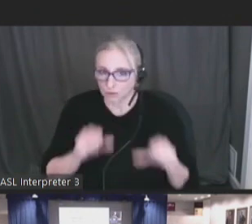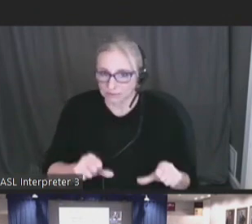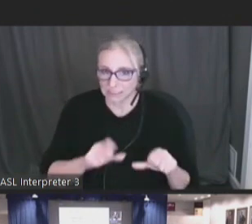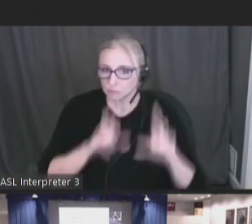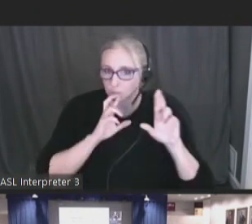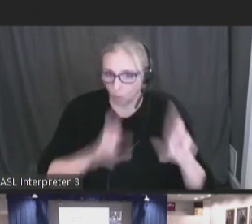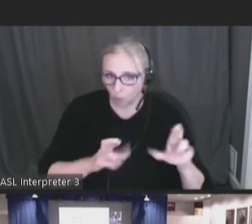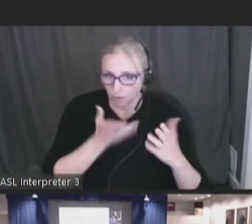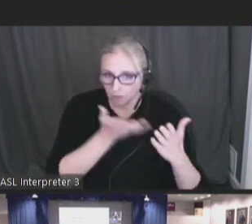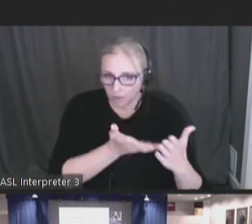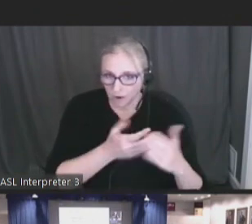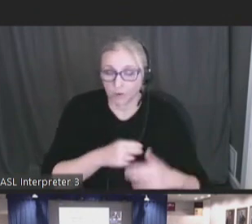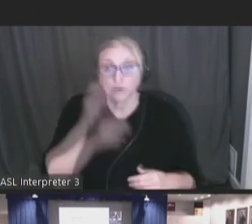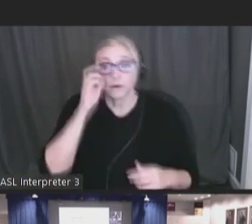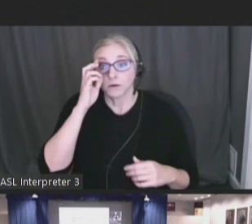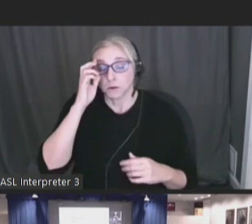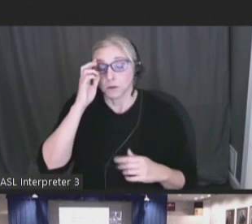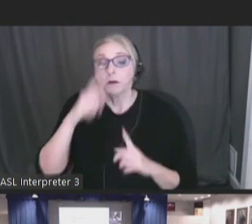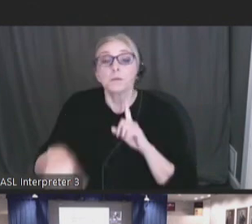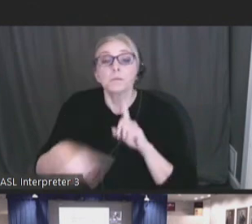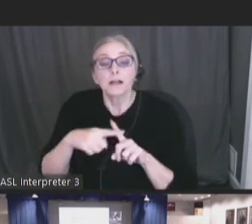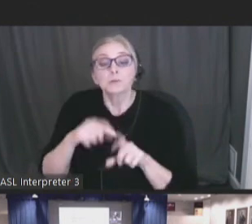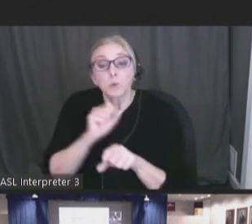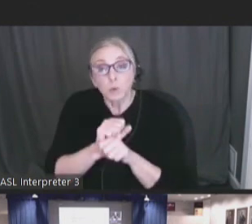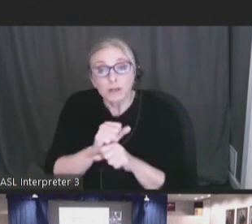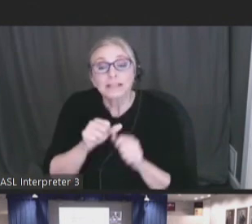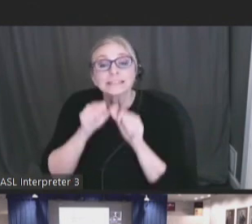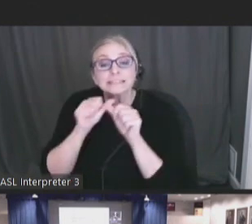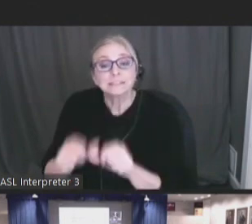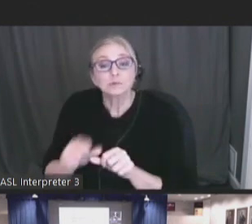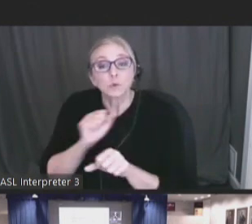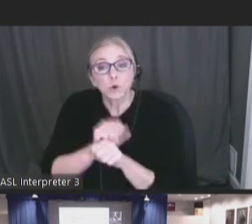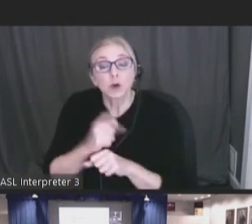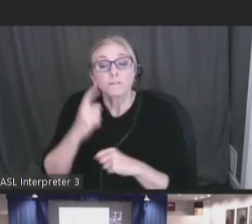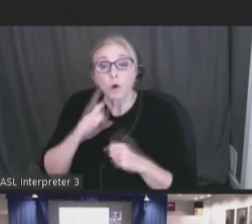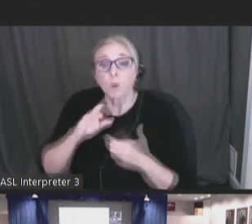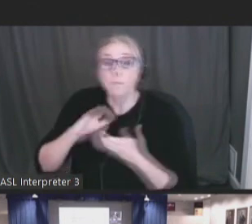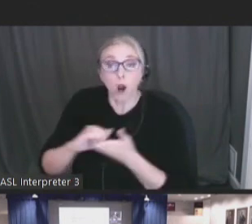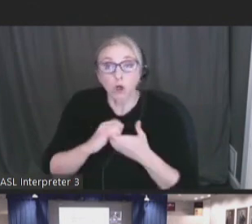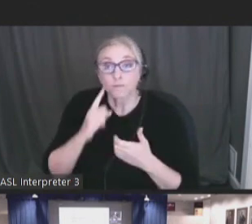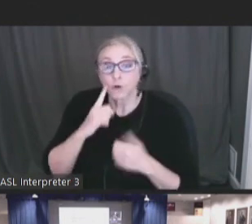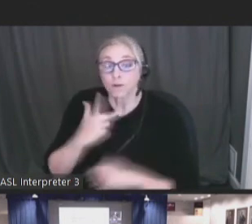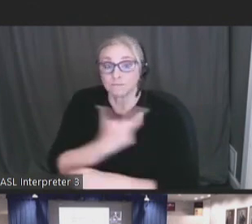We're also working and continue to work for the Partnering for Vaccine Equity project.